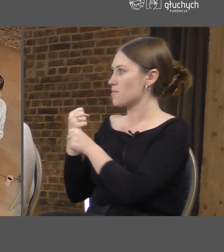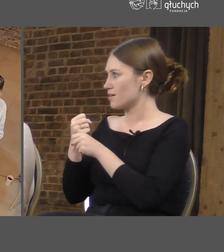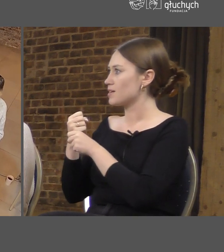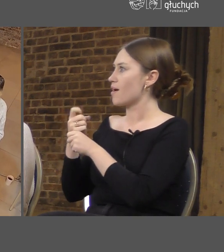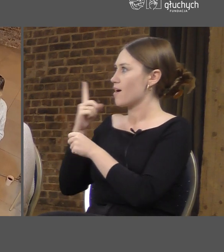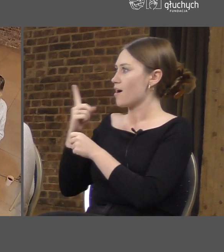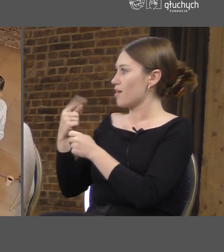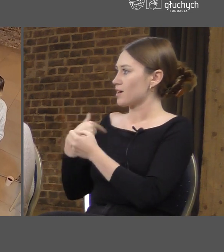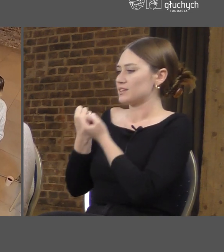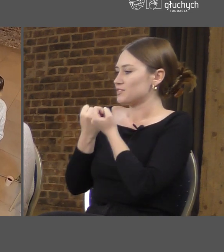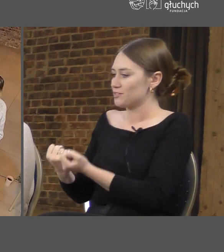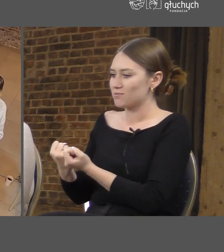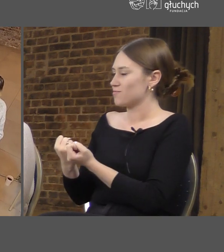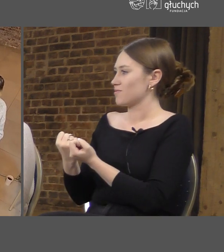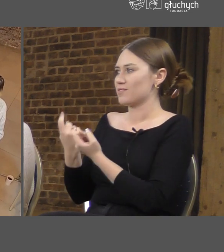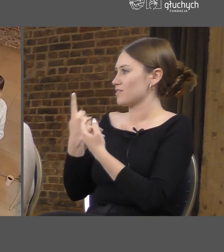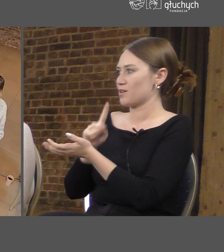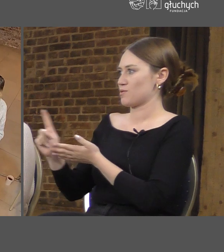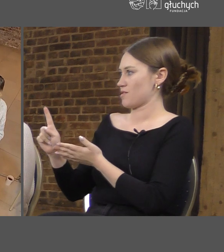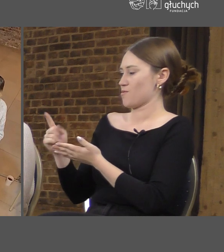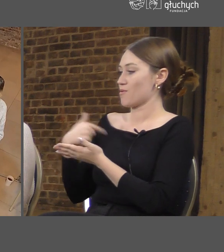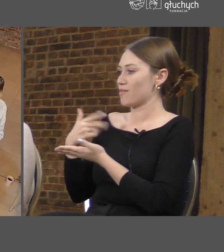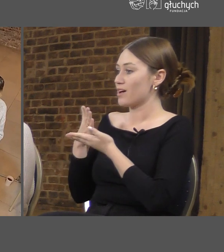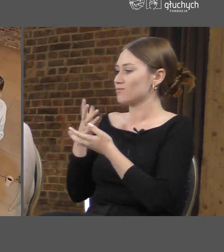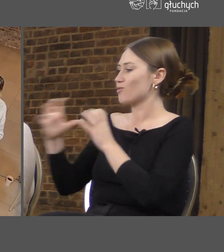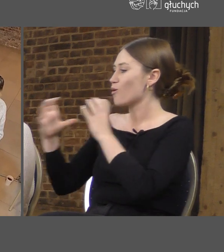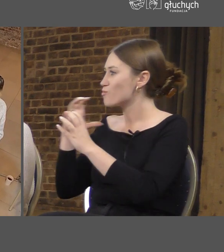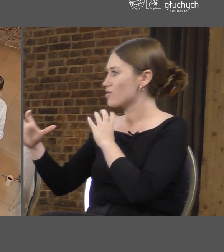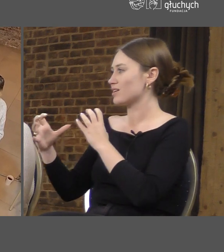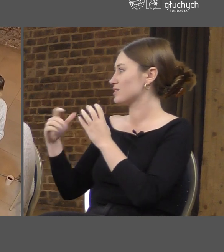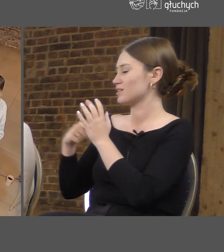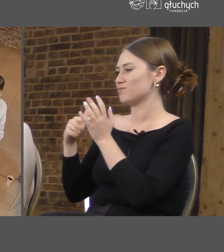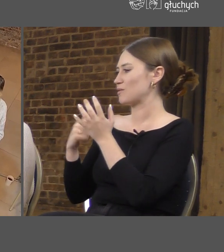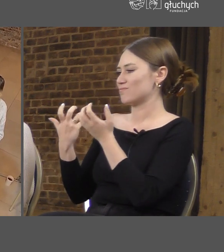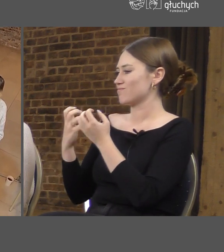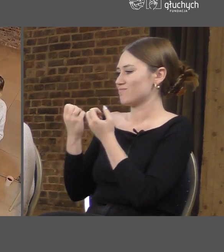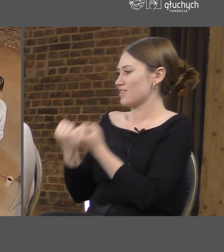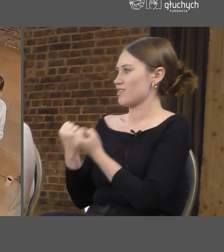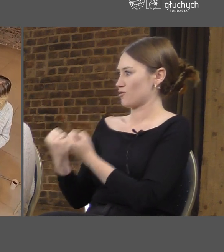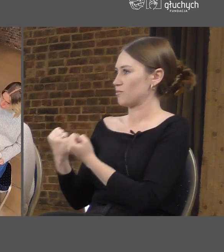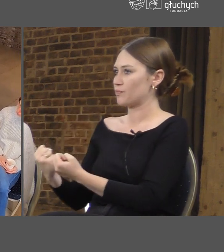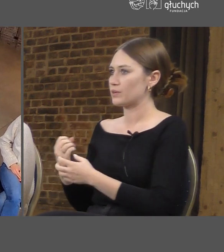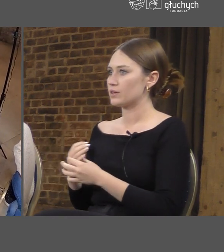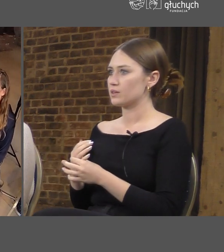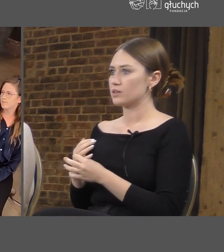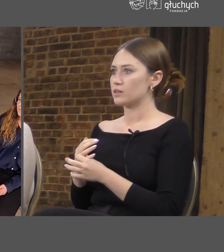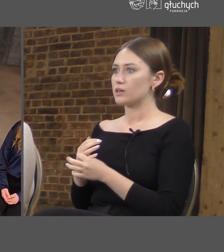However, I didn't support myself, but I didn't make it and it was the communication barrier was too strong. [Tomasz]: Okay, please.